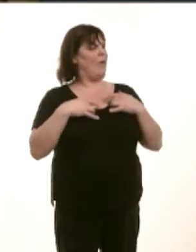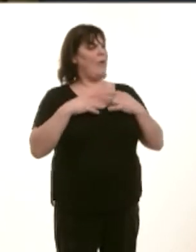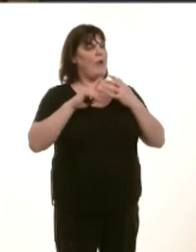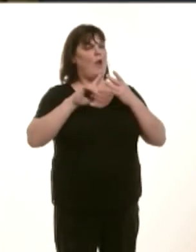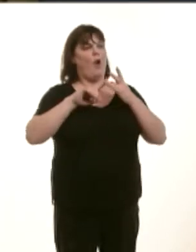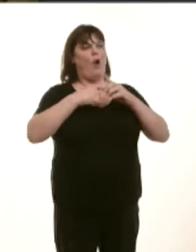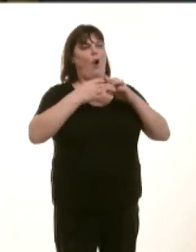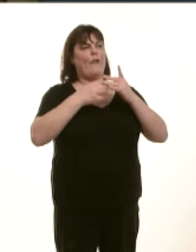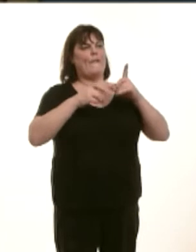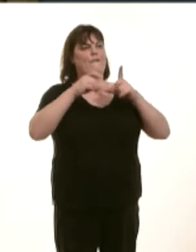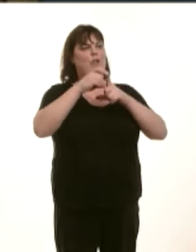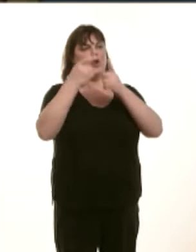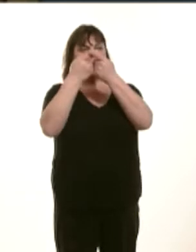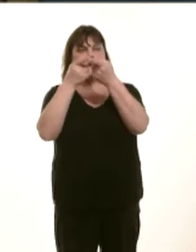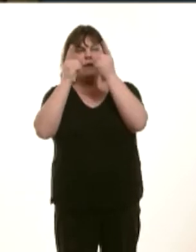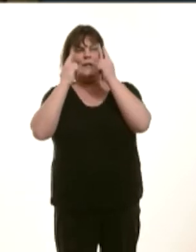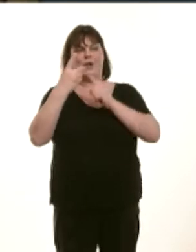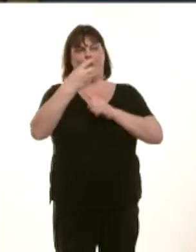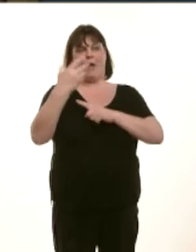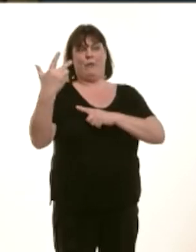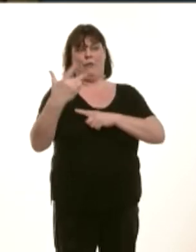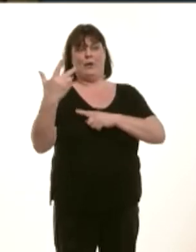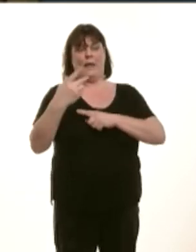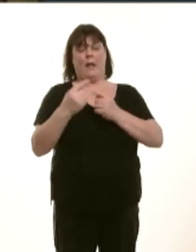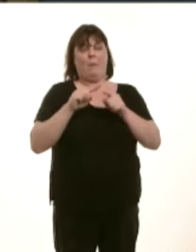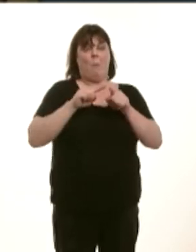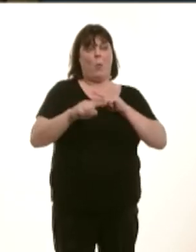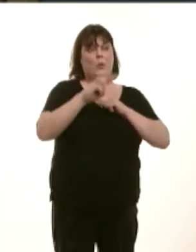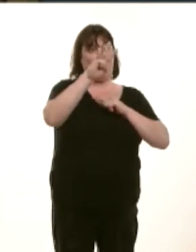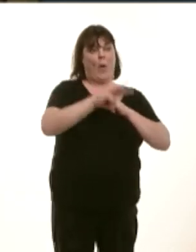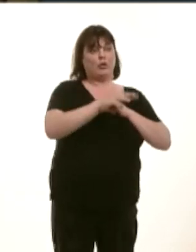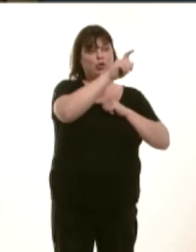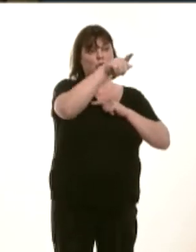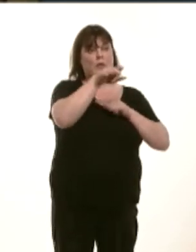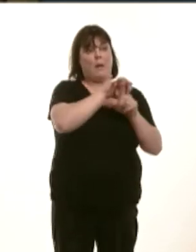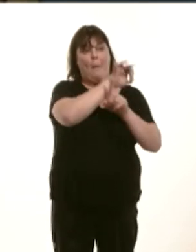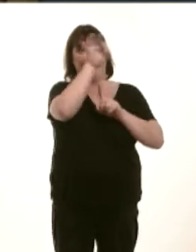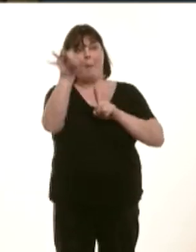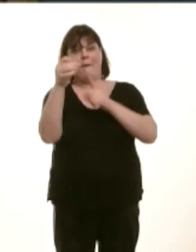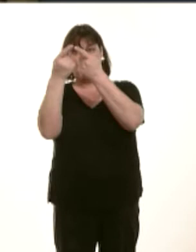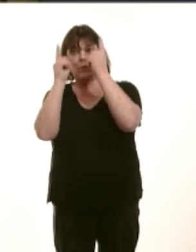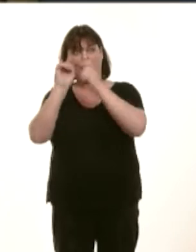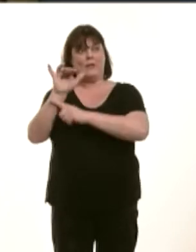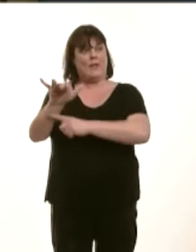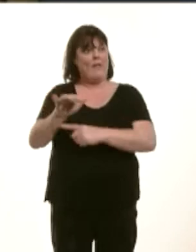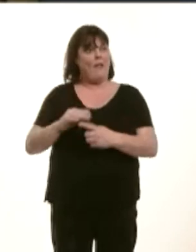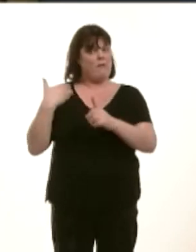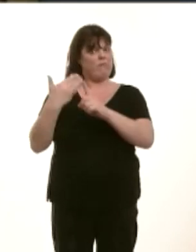the highest number of offers to Welsh candidates in four years. I hope to see these figures rise in coming years, following the Welsh Governmentís establishment of the national